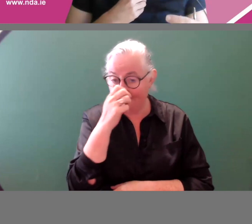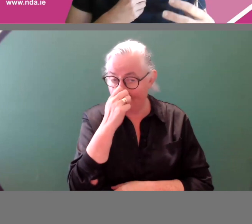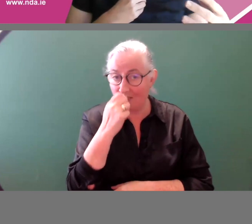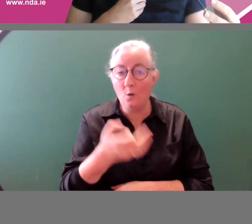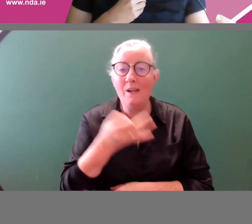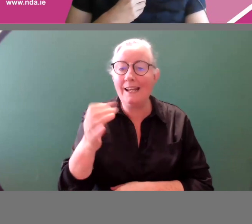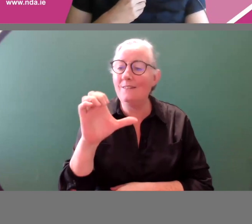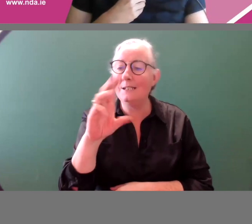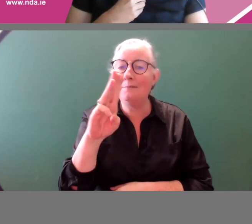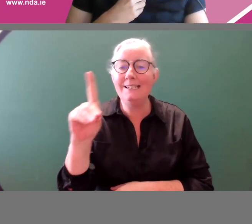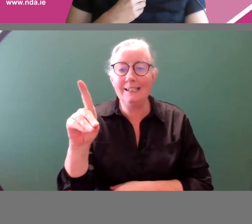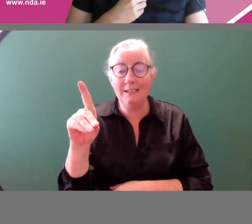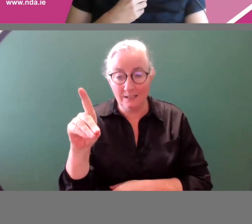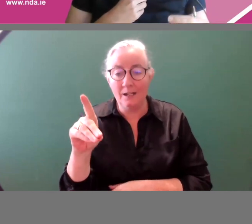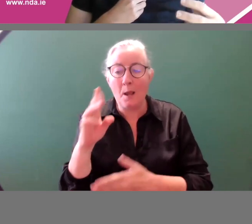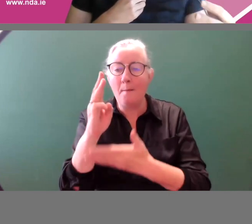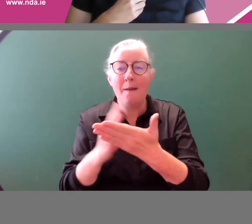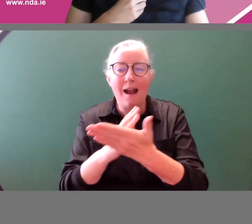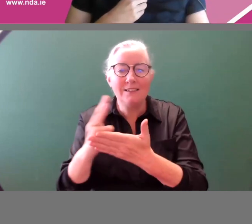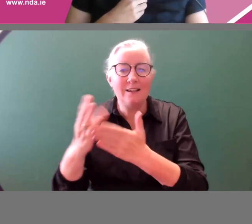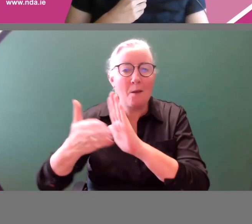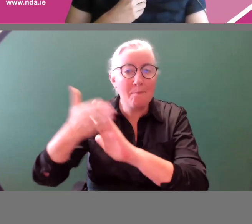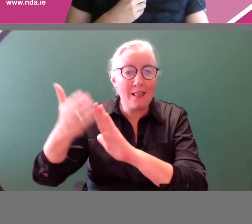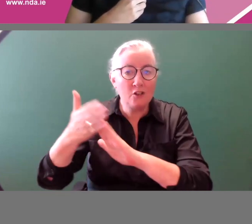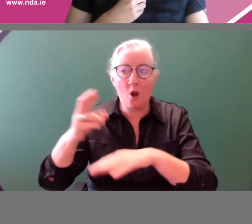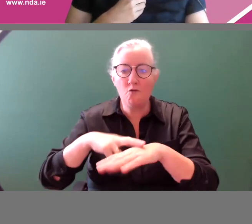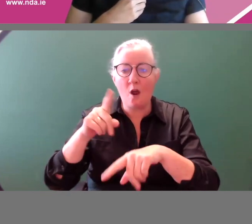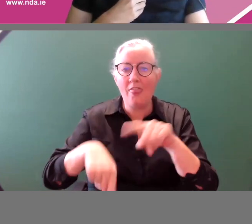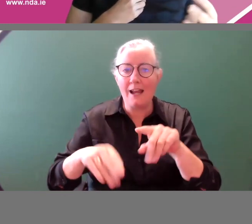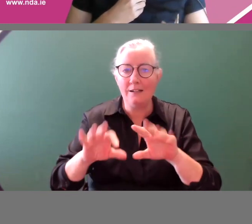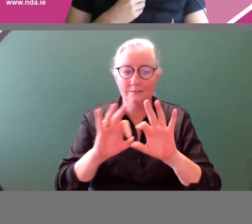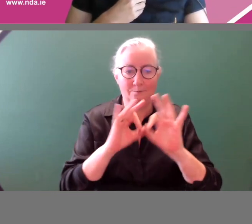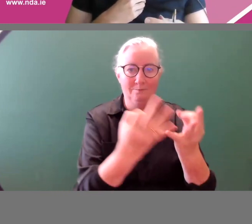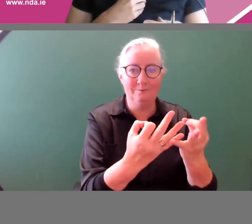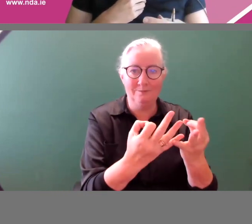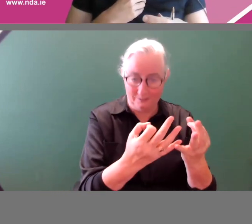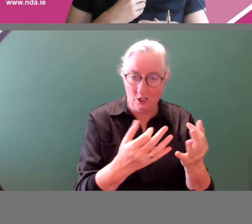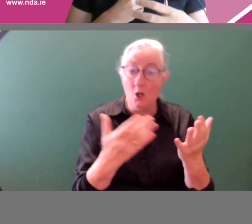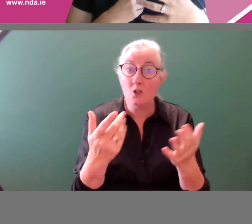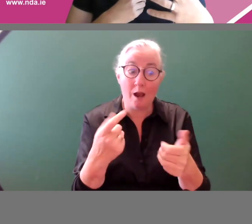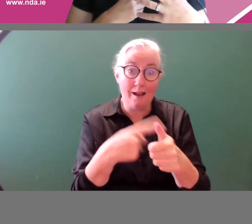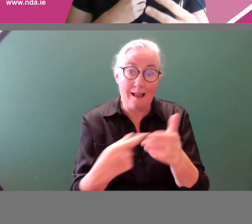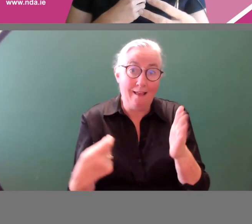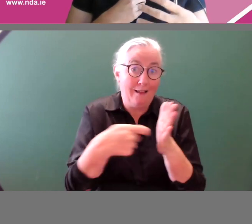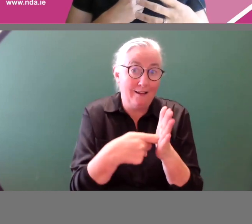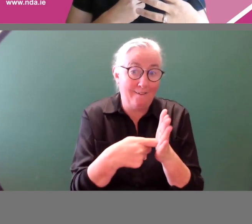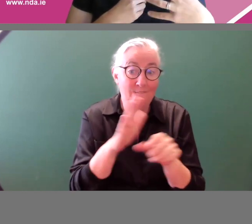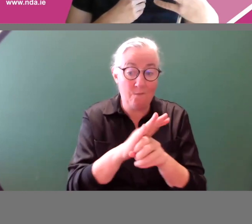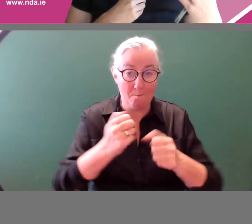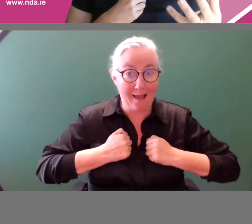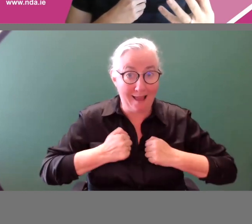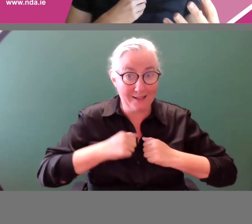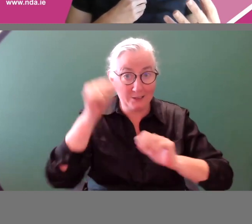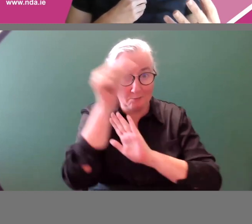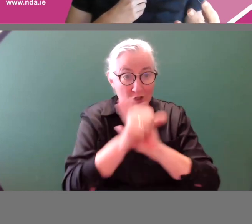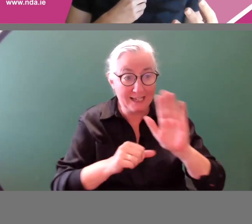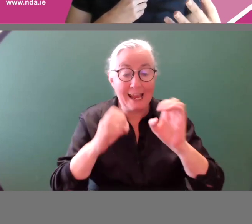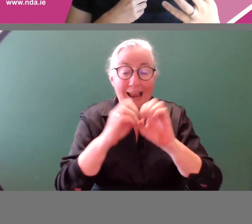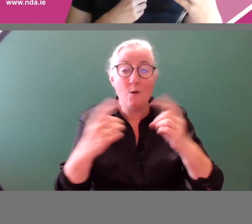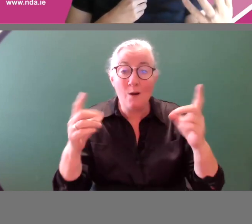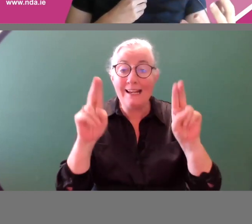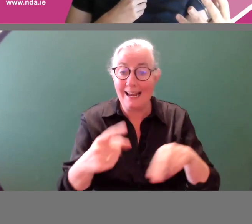based on parts of a building rather than cohorts of people. Everybody can see that I need to wear